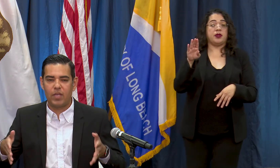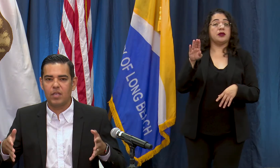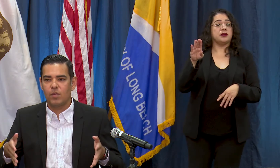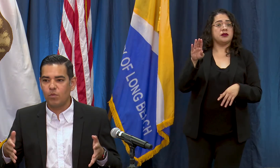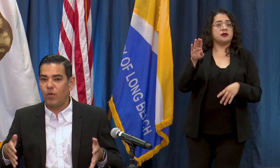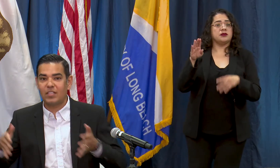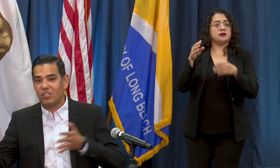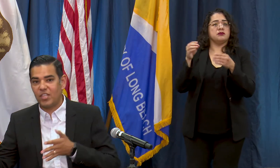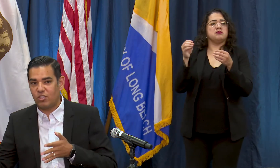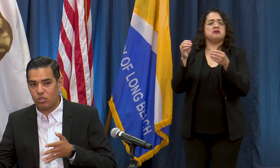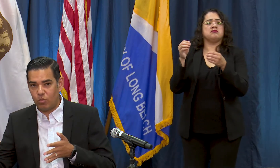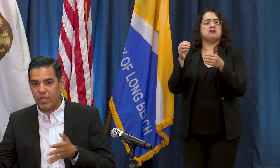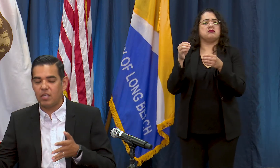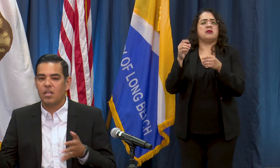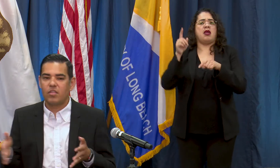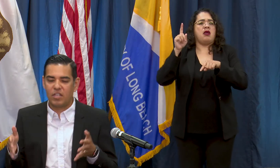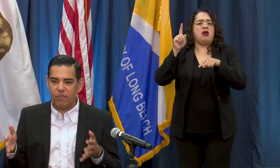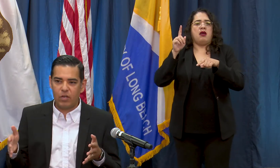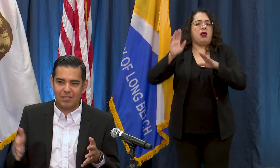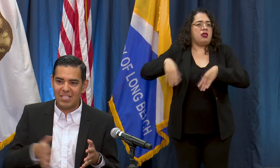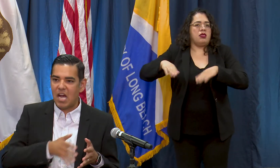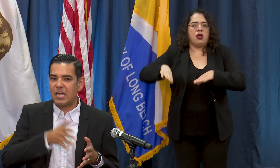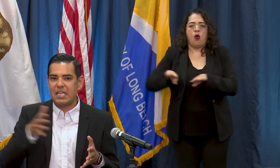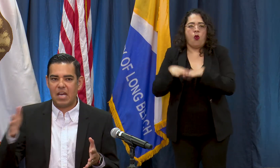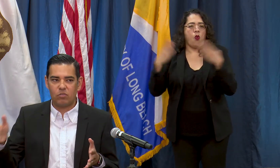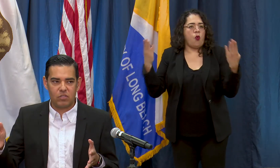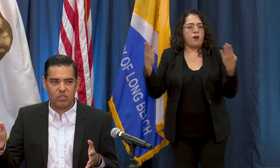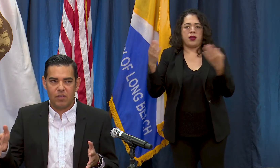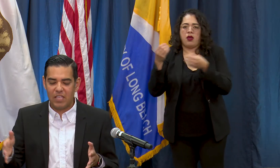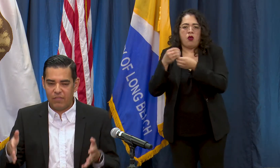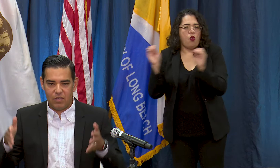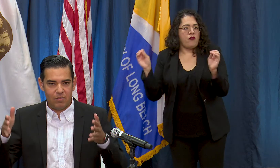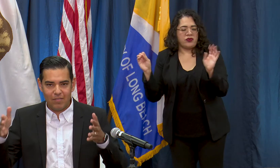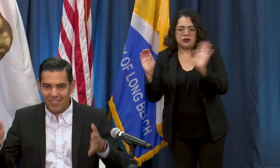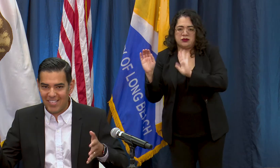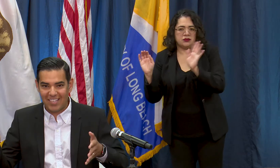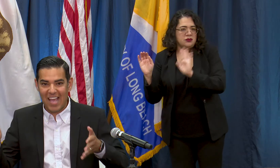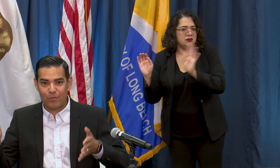move on to stage three. The Governor has not announced even the second half of